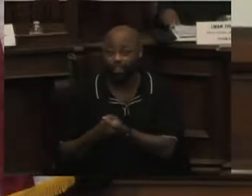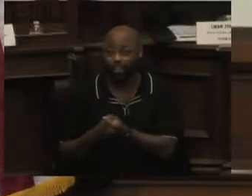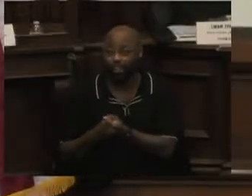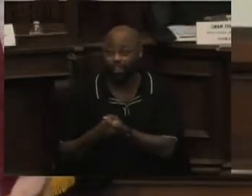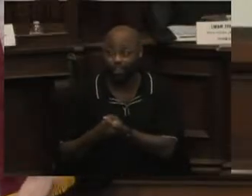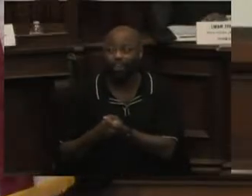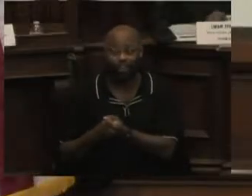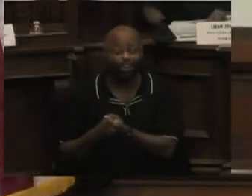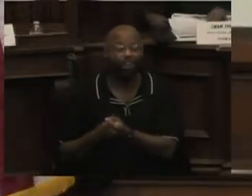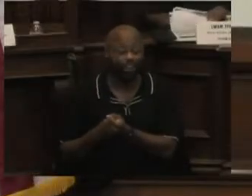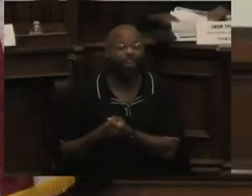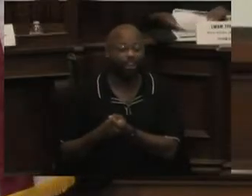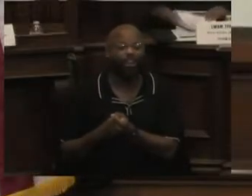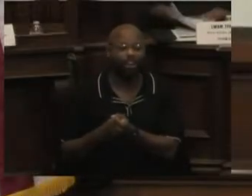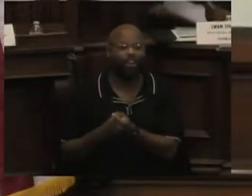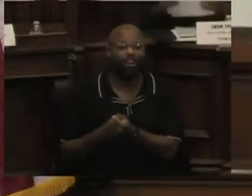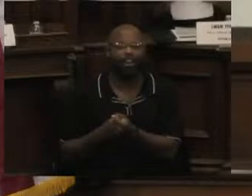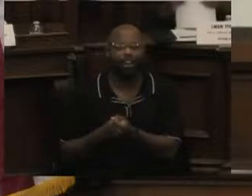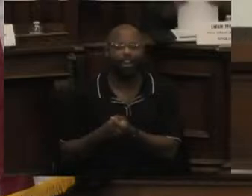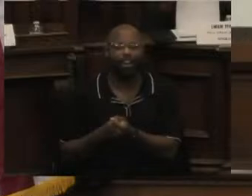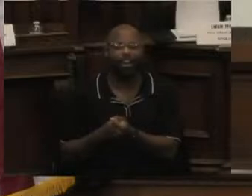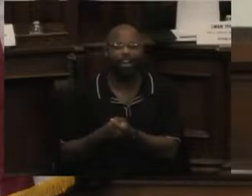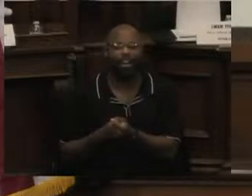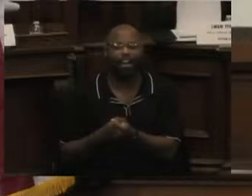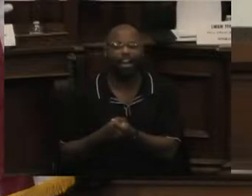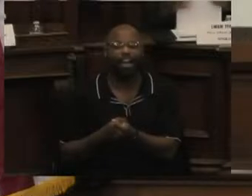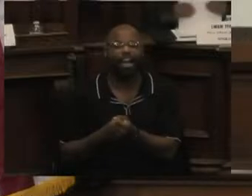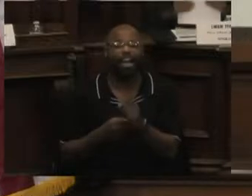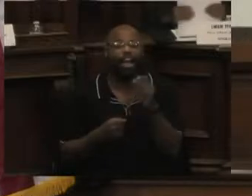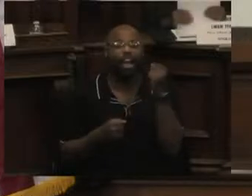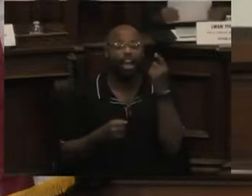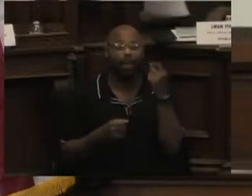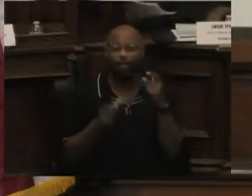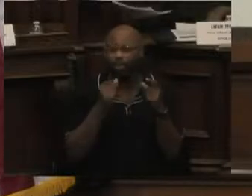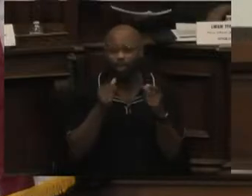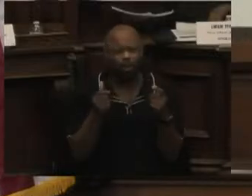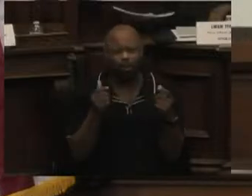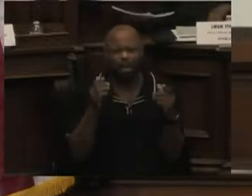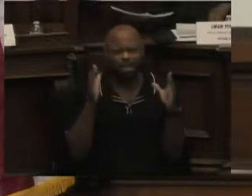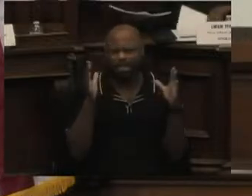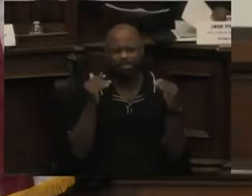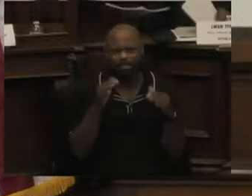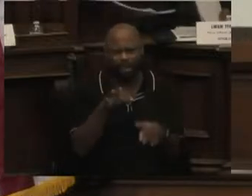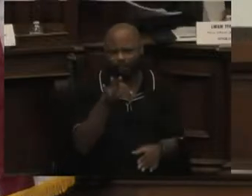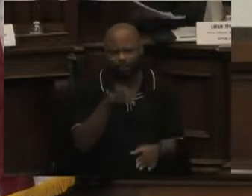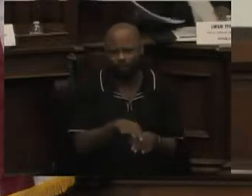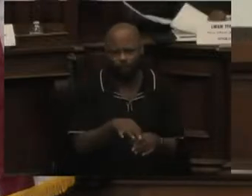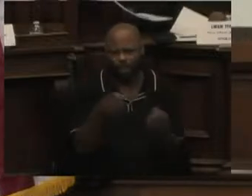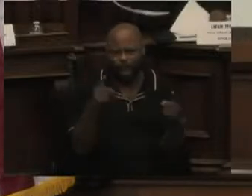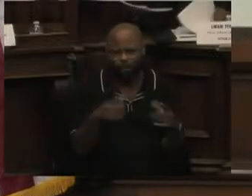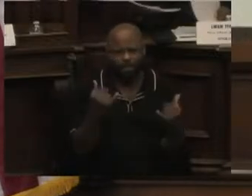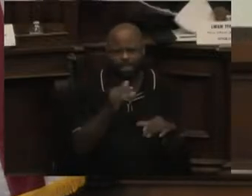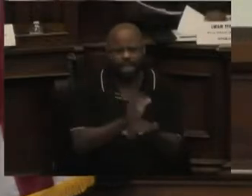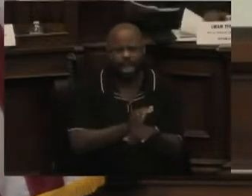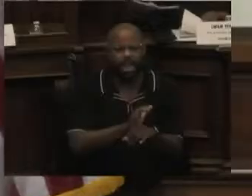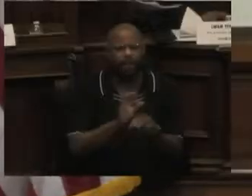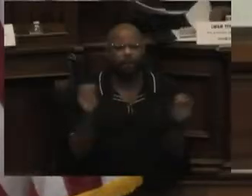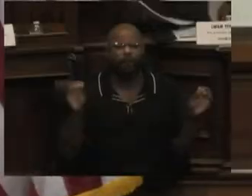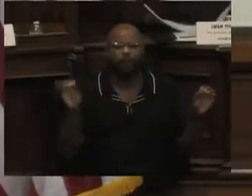that okay. Got the second. All